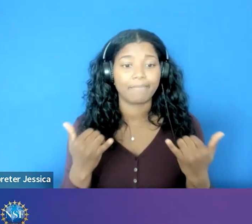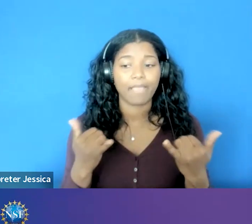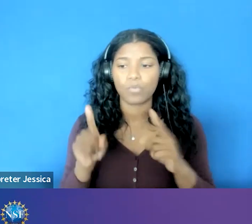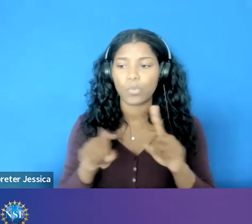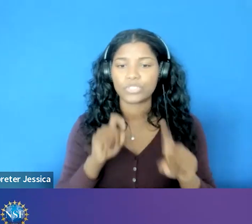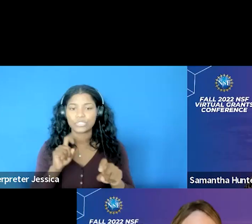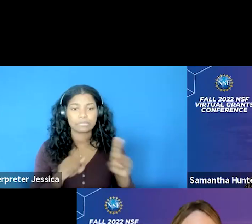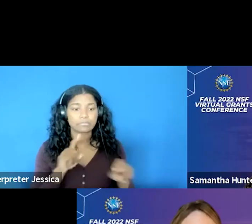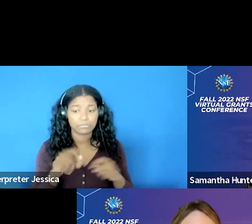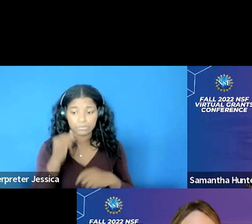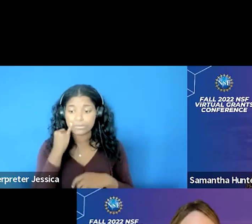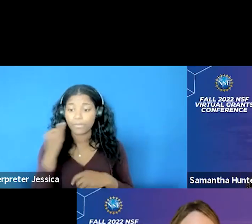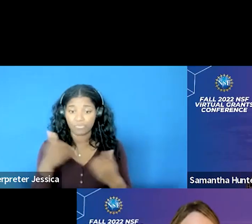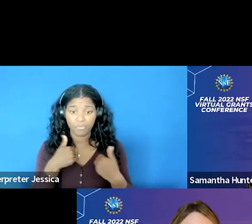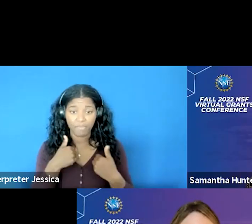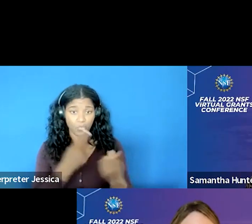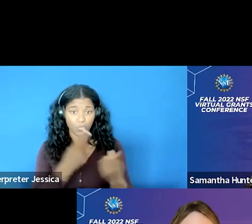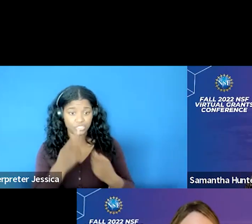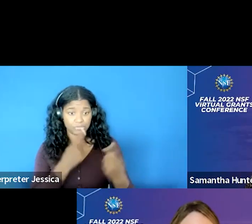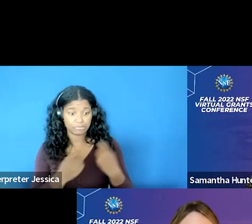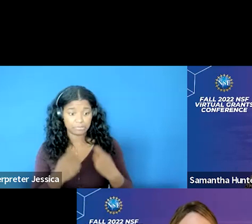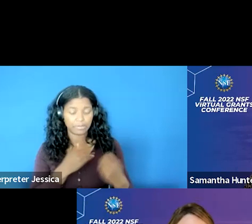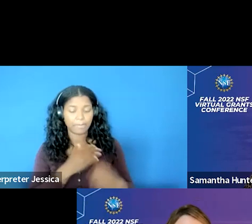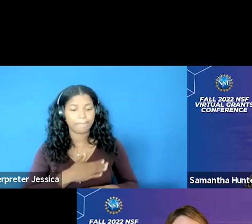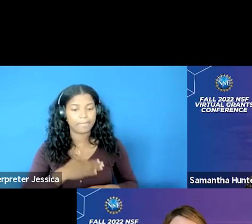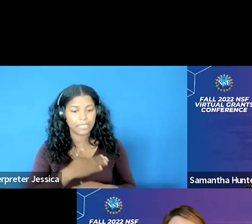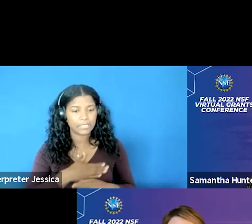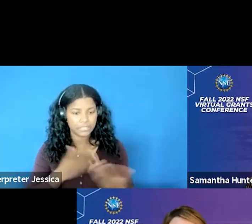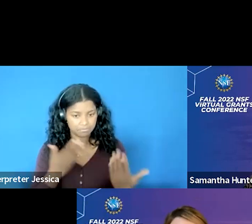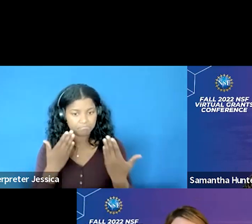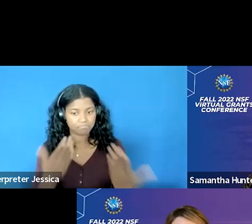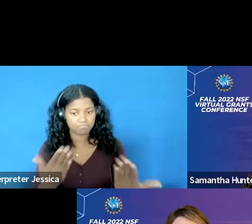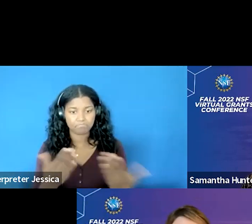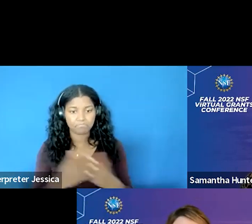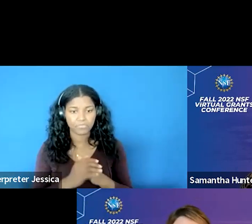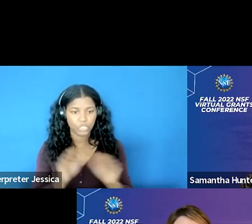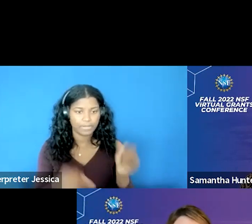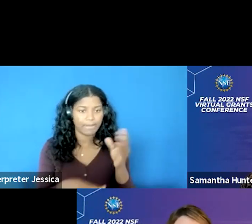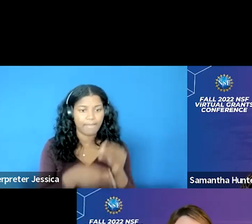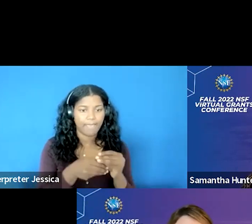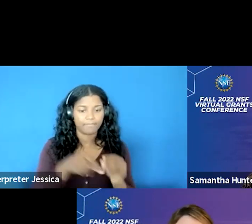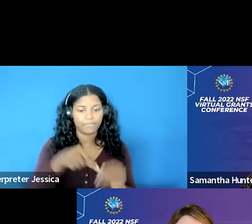And everyone if you have questions that are coming to mind now, please feel free to add those to the Q&A.